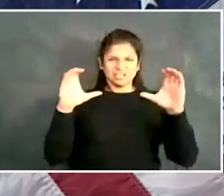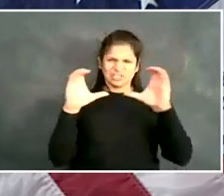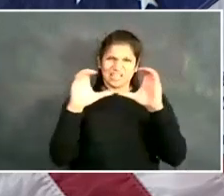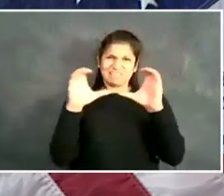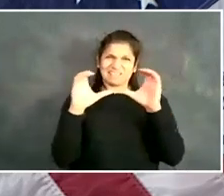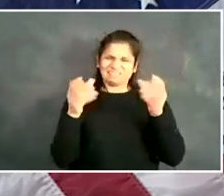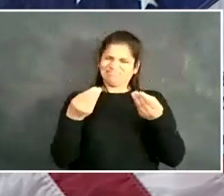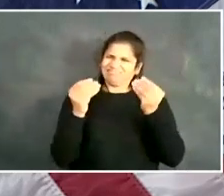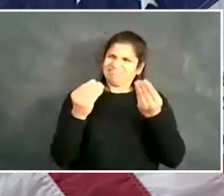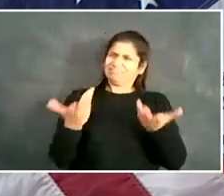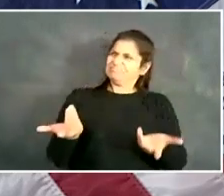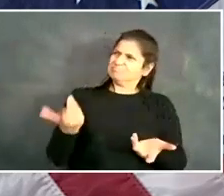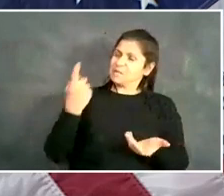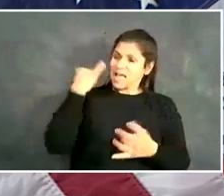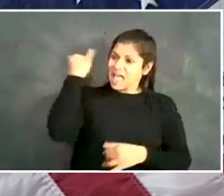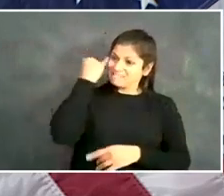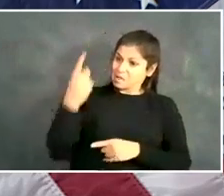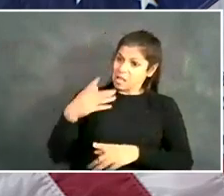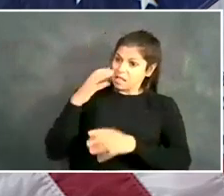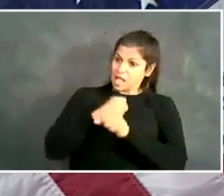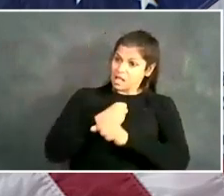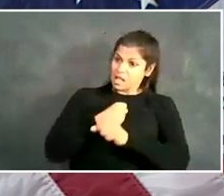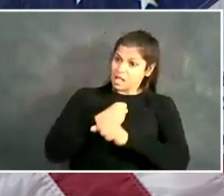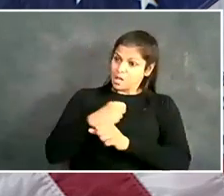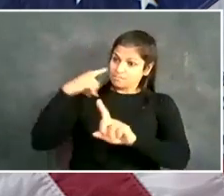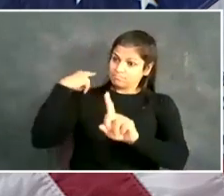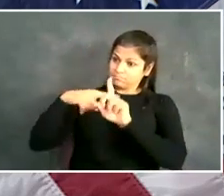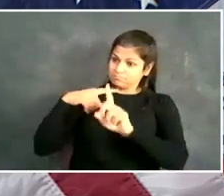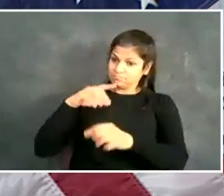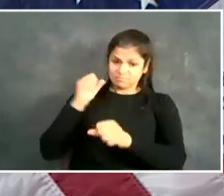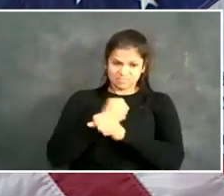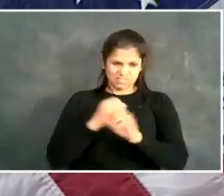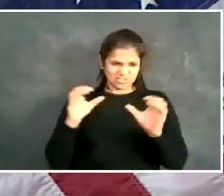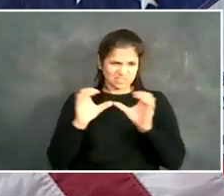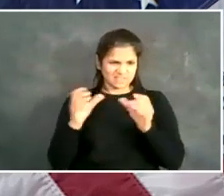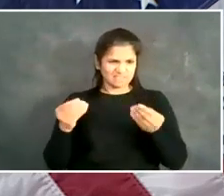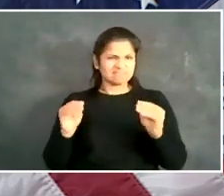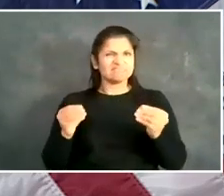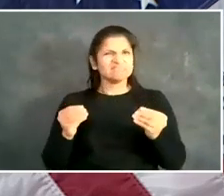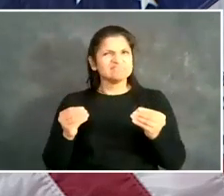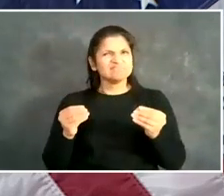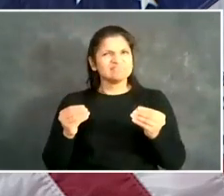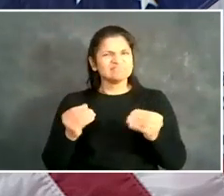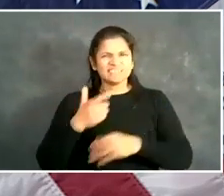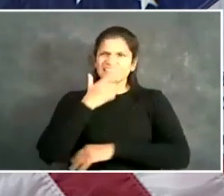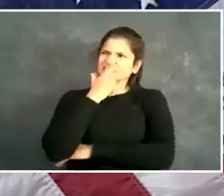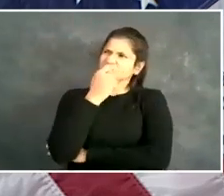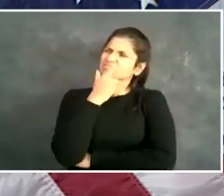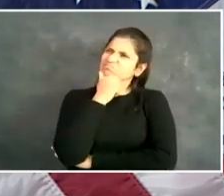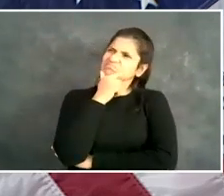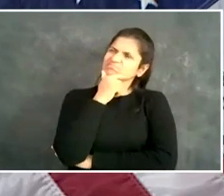CERTIFICATE OR SOMETHING ONLINE HAS BEEN USED IN DIFFERENT PLACES AND CERTAINLY IS A COMMENDABLE IDEA. WE HAVE NOT MADE ANY